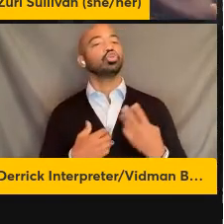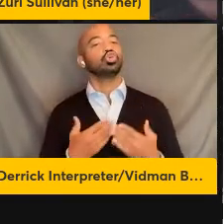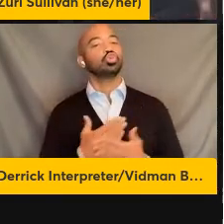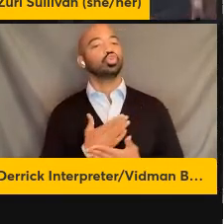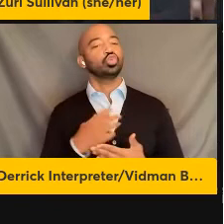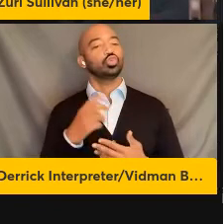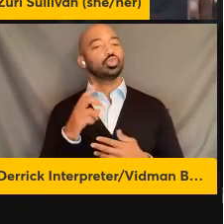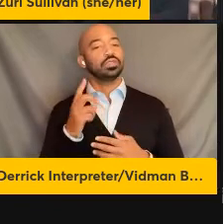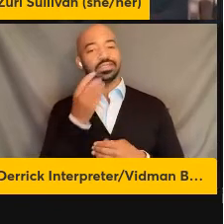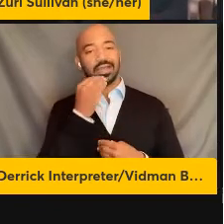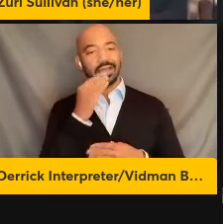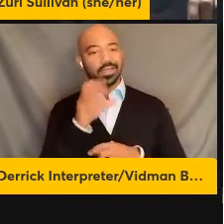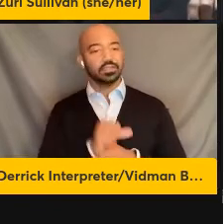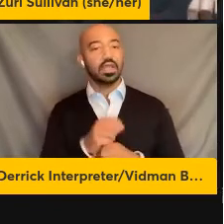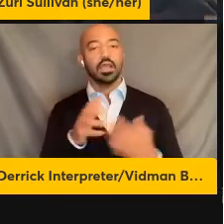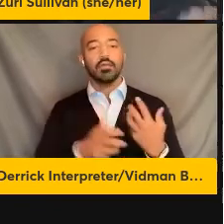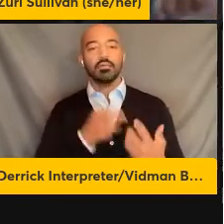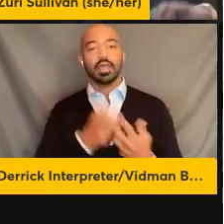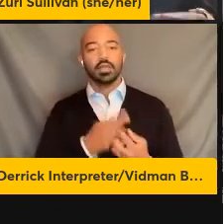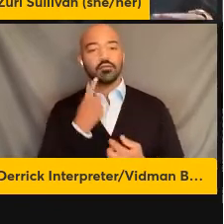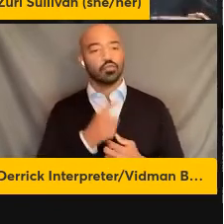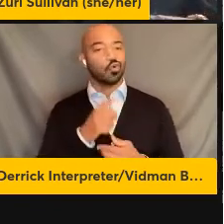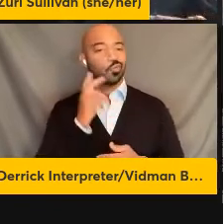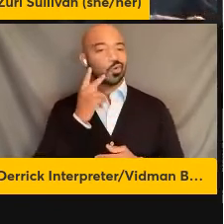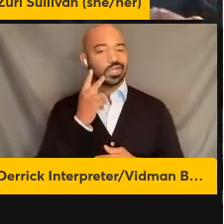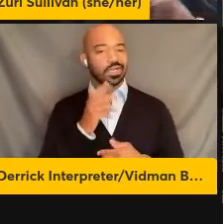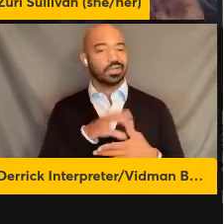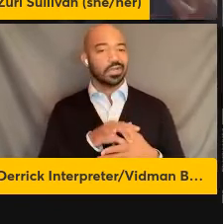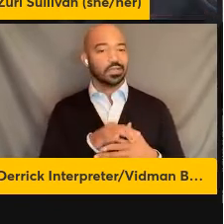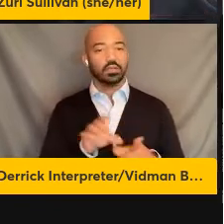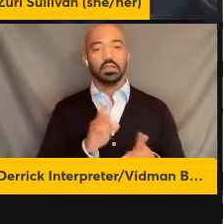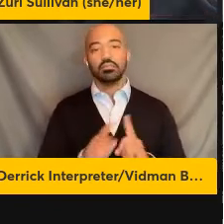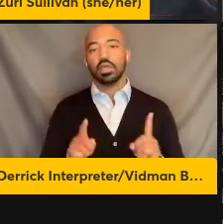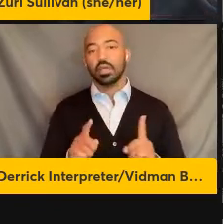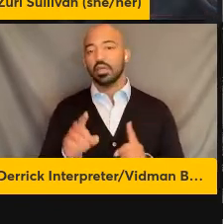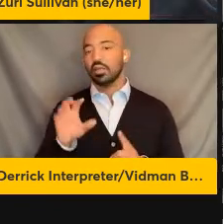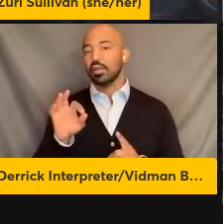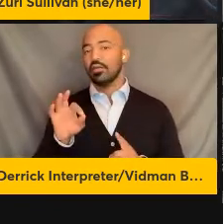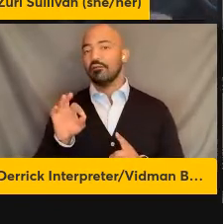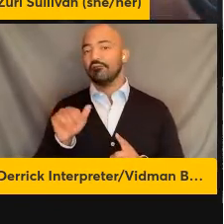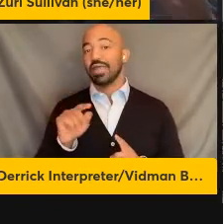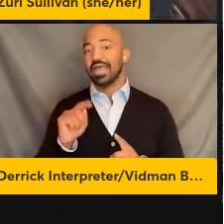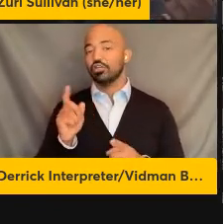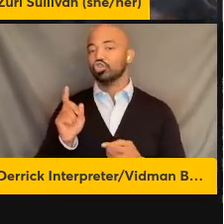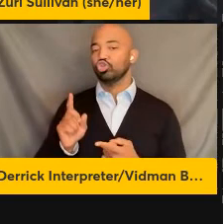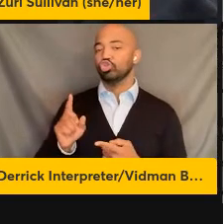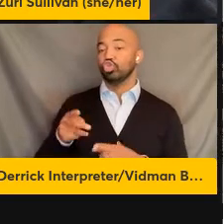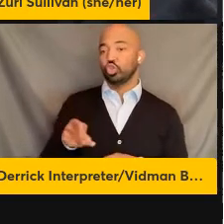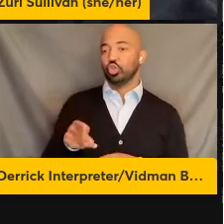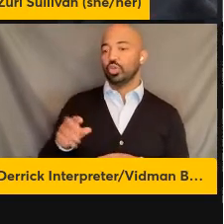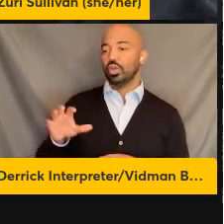matched for the protein content, but differ in the ratio of fat to carbohydrates. And we again looked at the expression of this